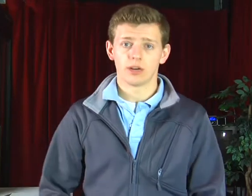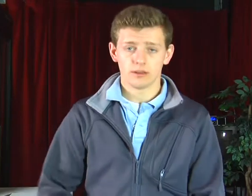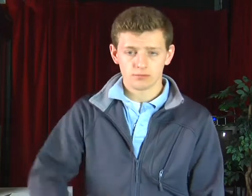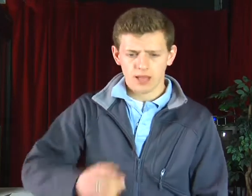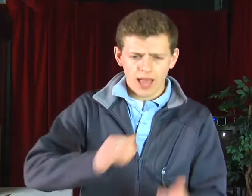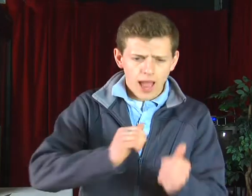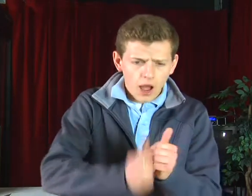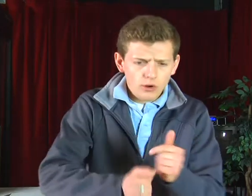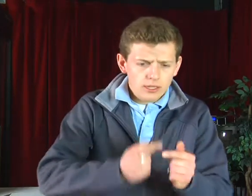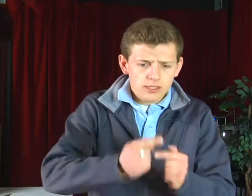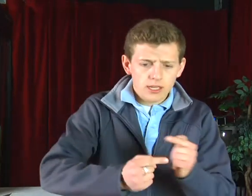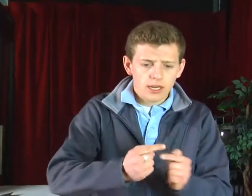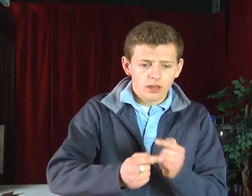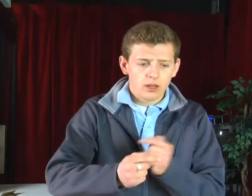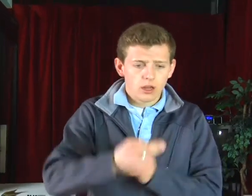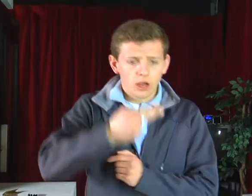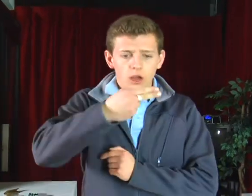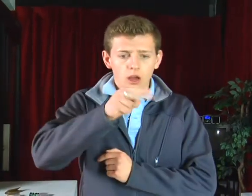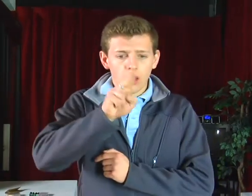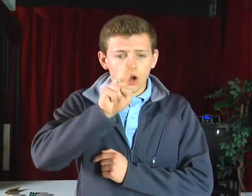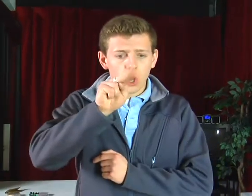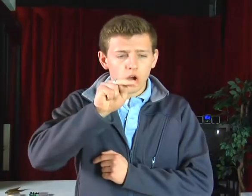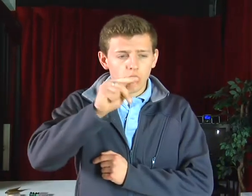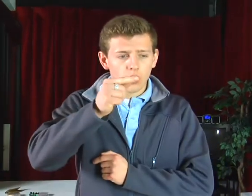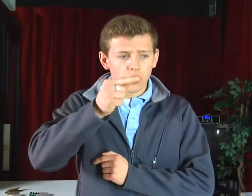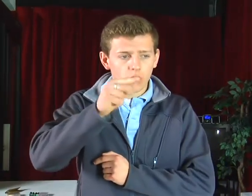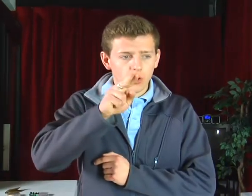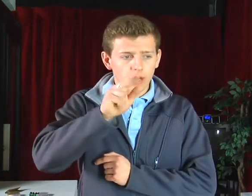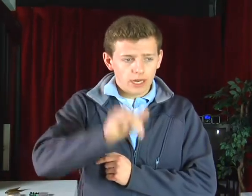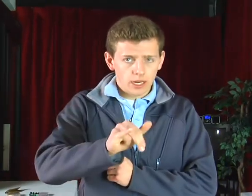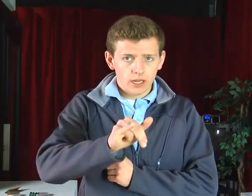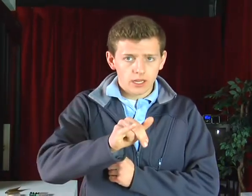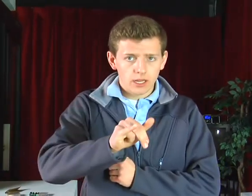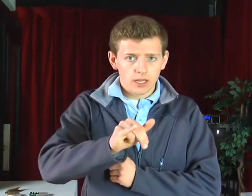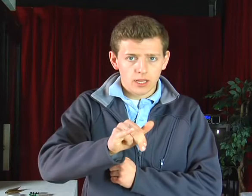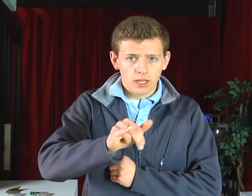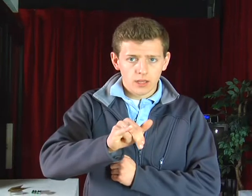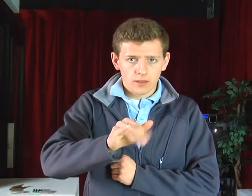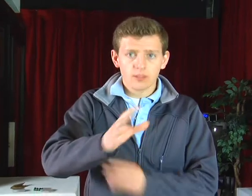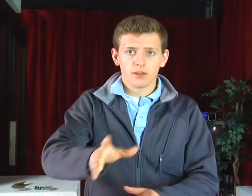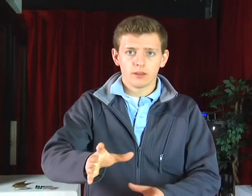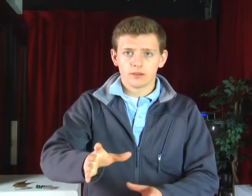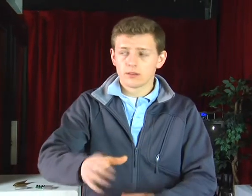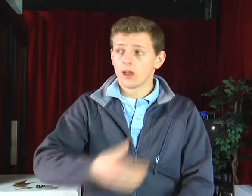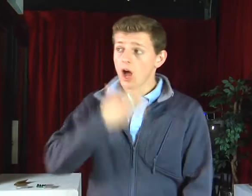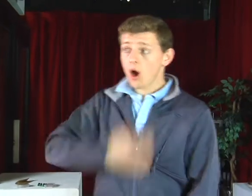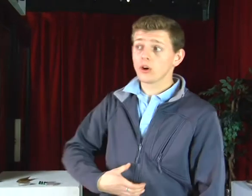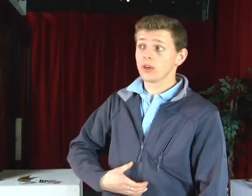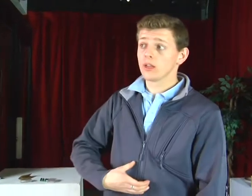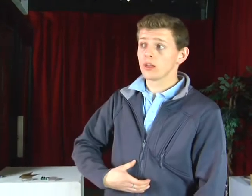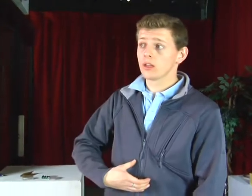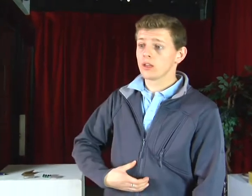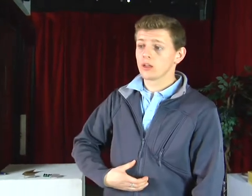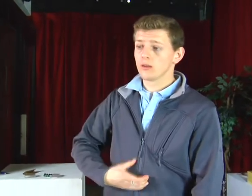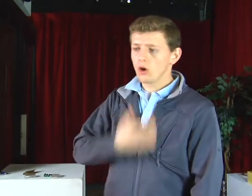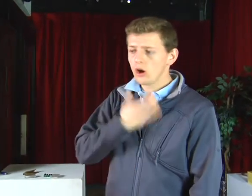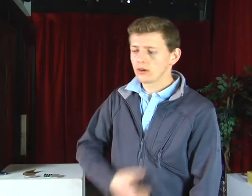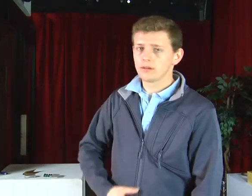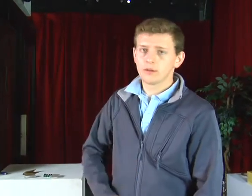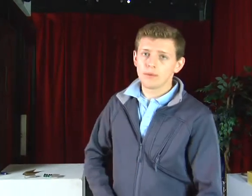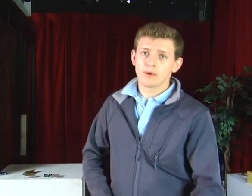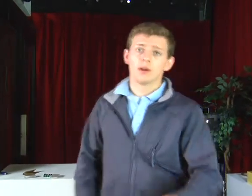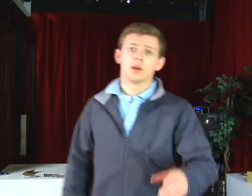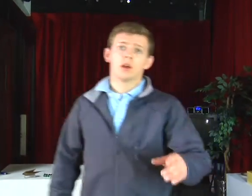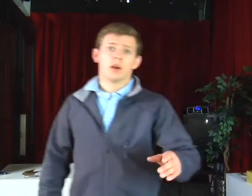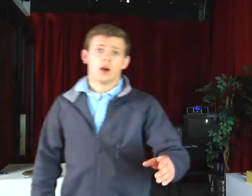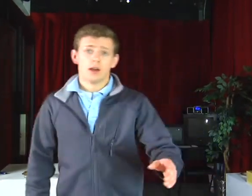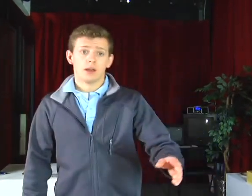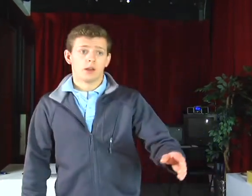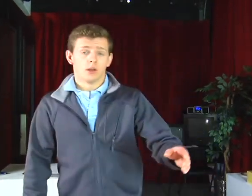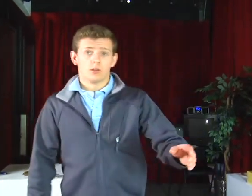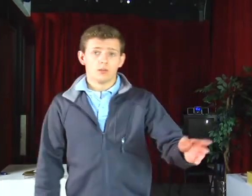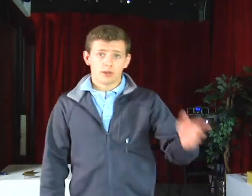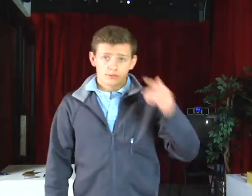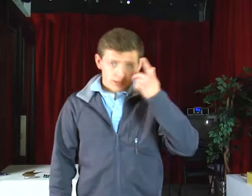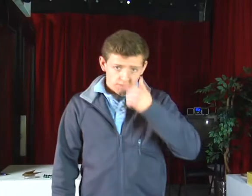Hungry. How do you sign hungry? They'll tell you. Hungry? Hungry. You want your facial